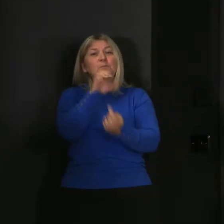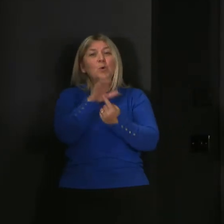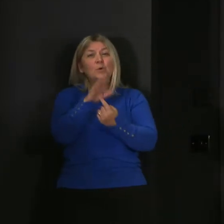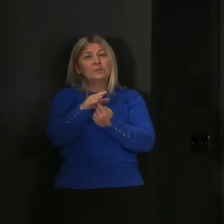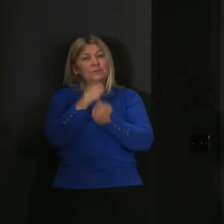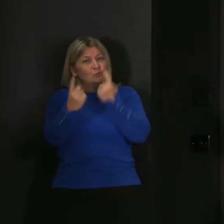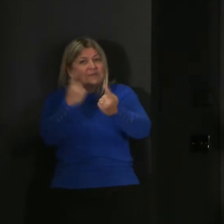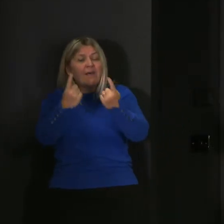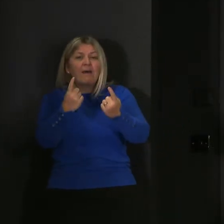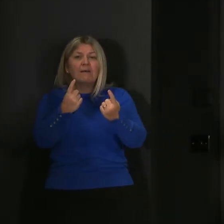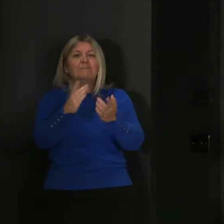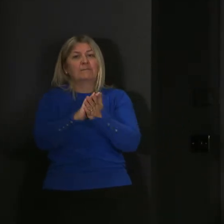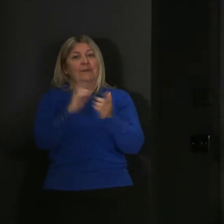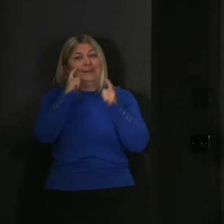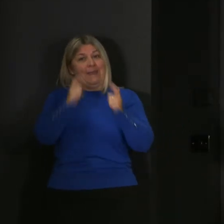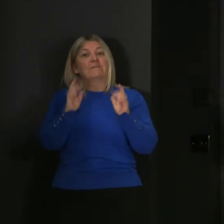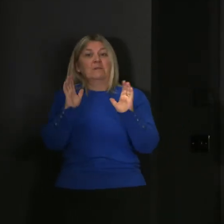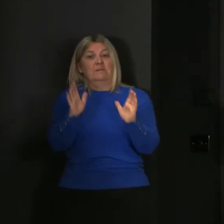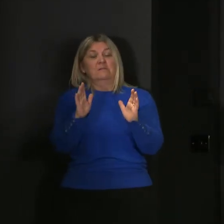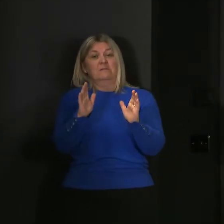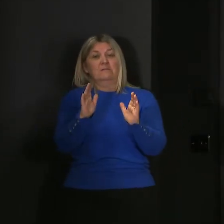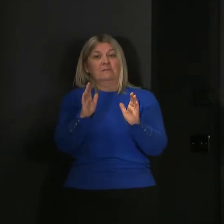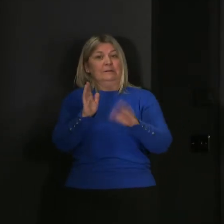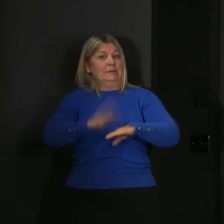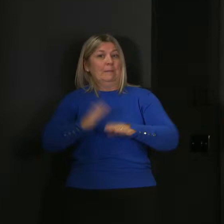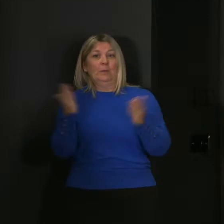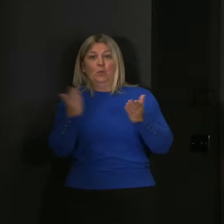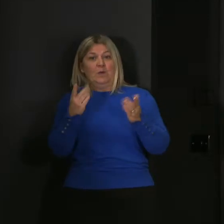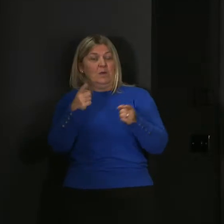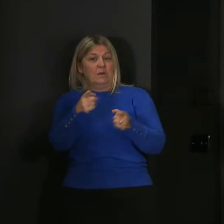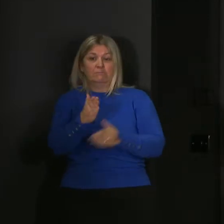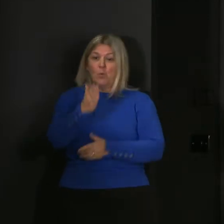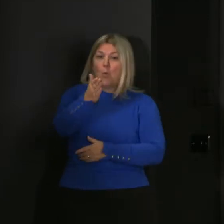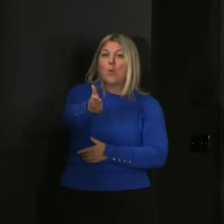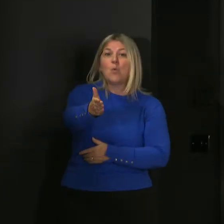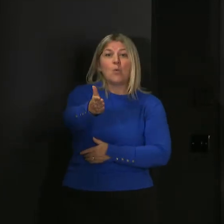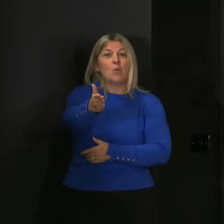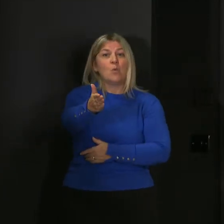measures that we can take when we're out and about that just reduce the likelihood